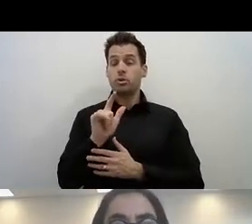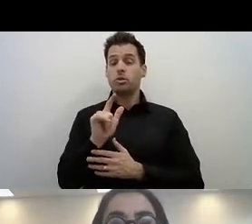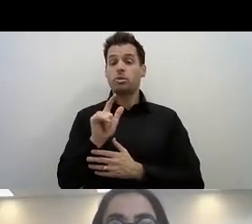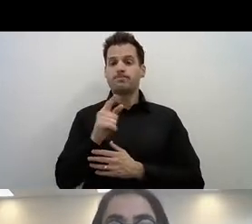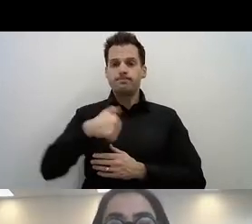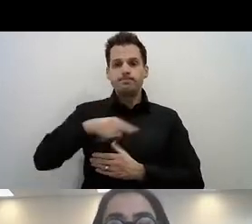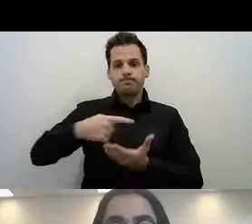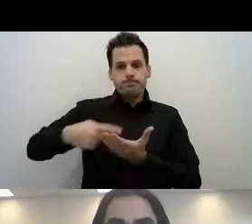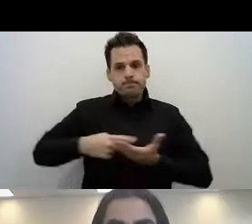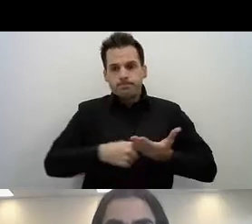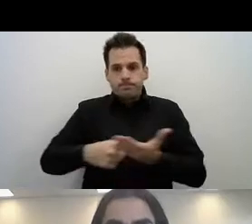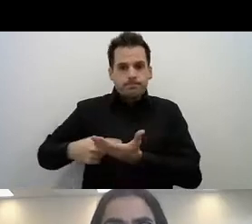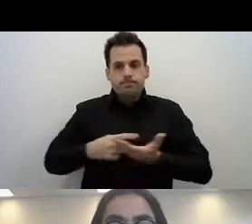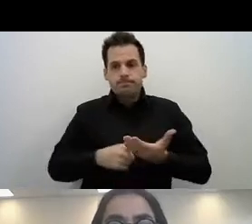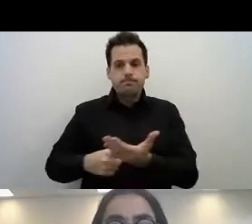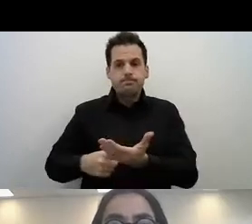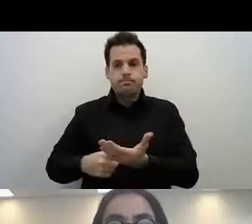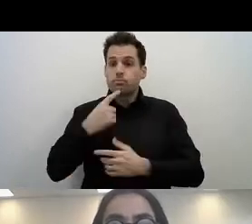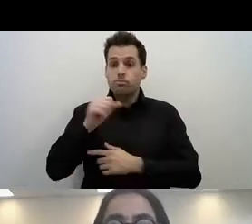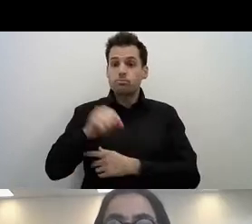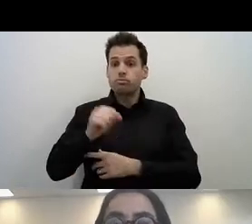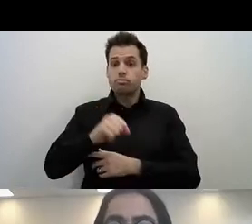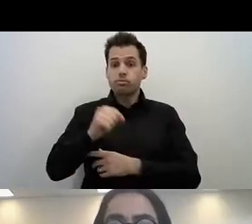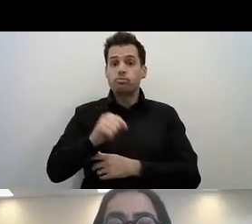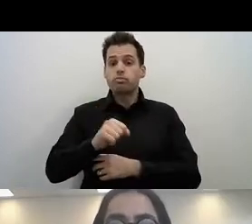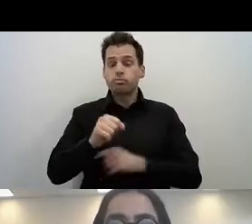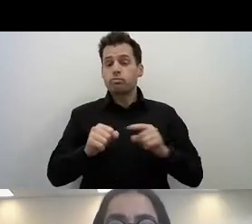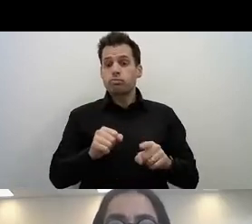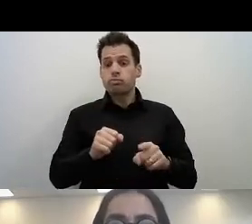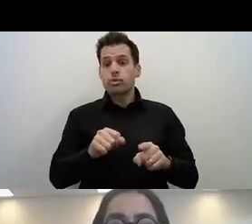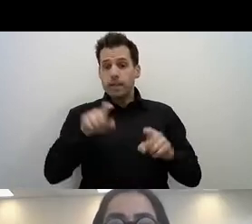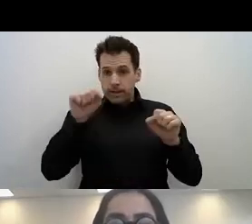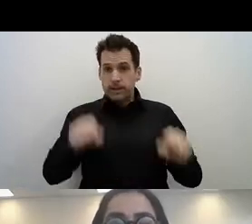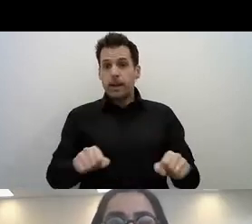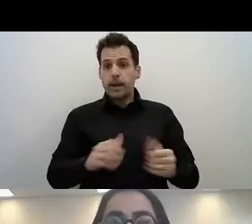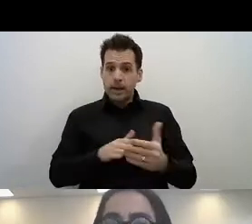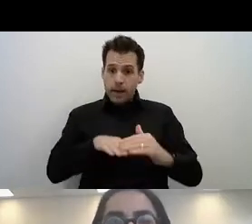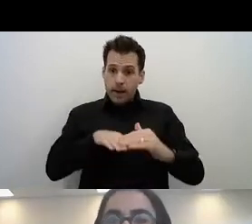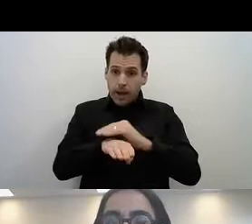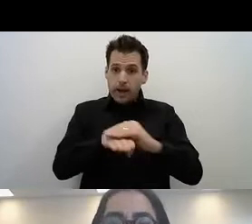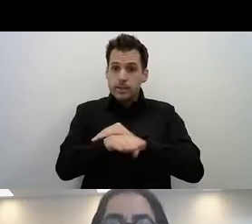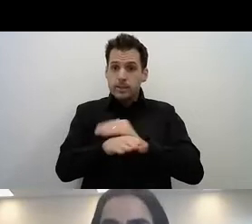affirmed the rights of service animals to be able to access public spaces without experiencing